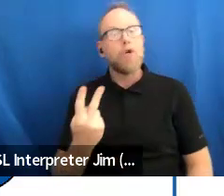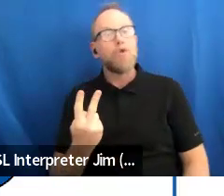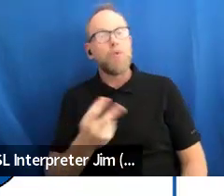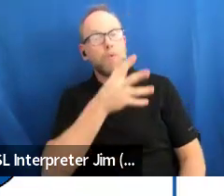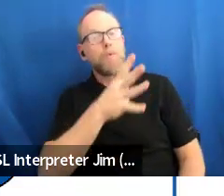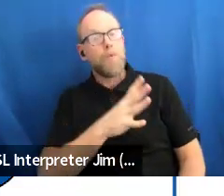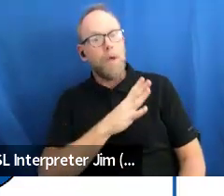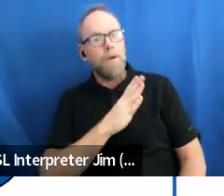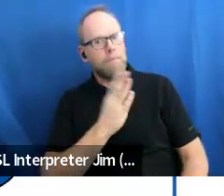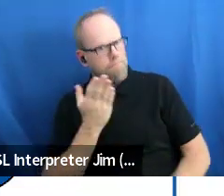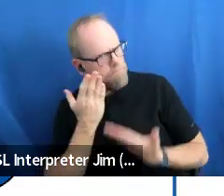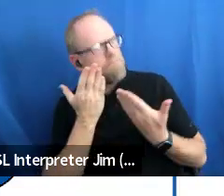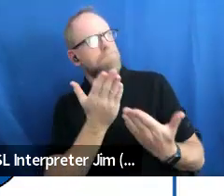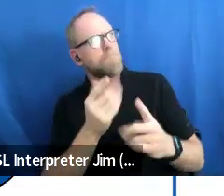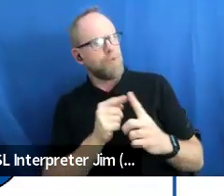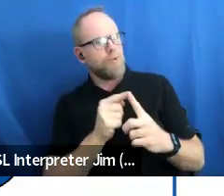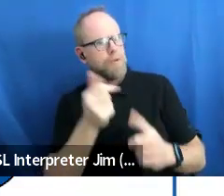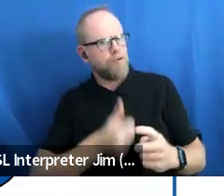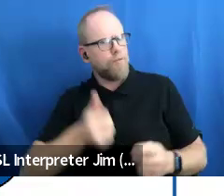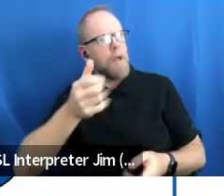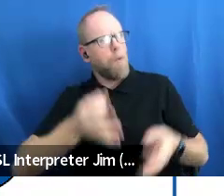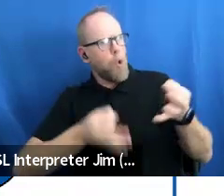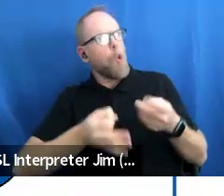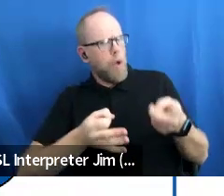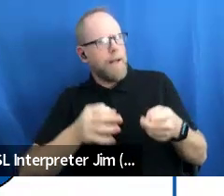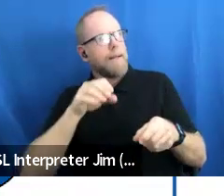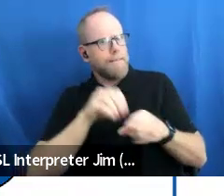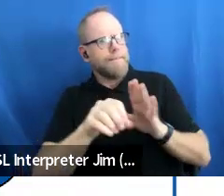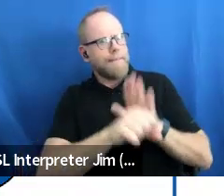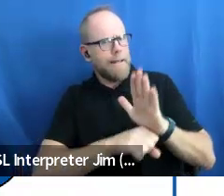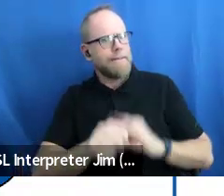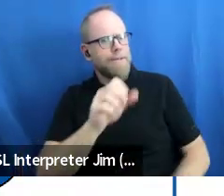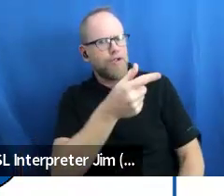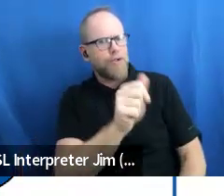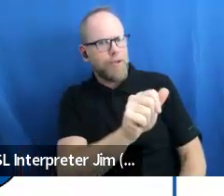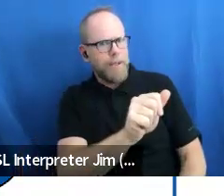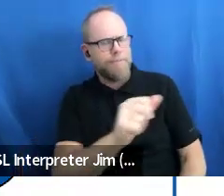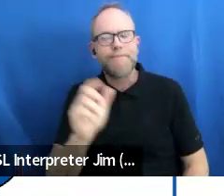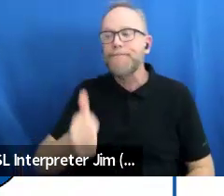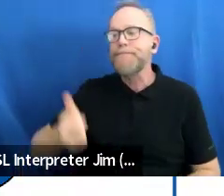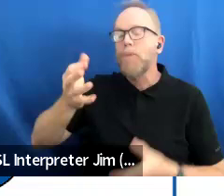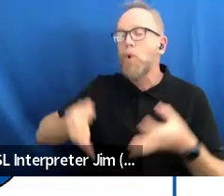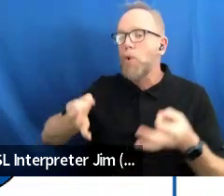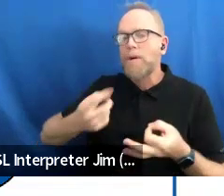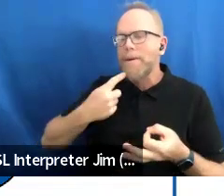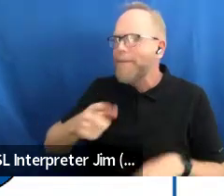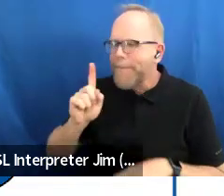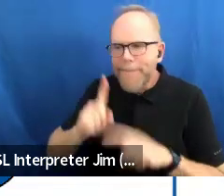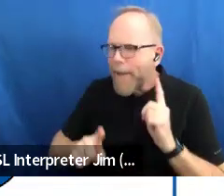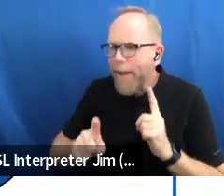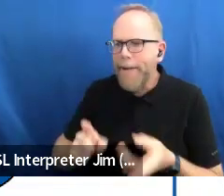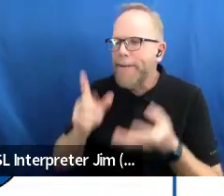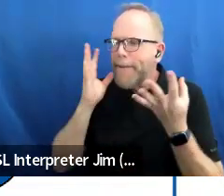And they -- the Supreme Court said, you cannot simply just divert money towards institutions.